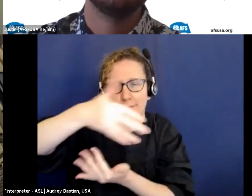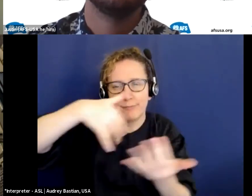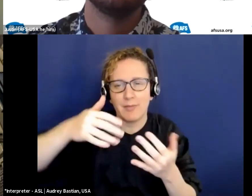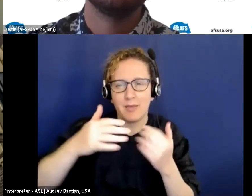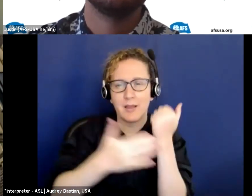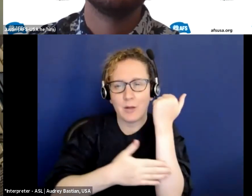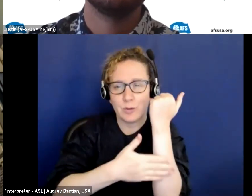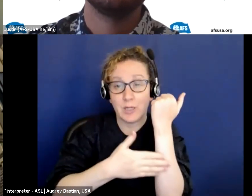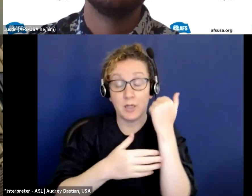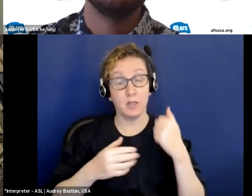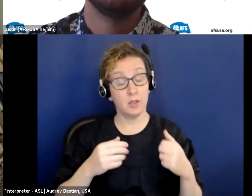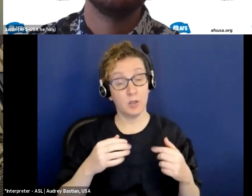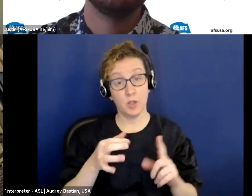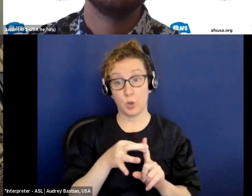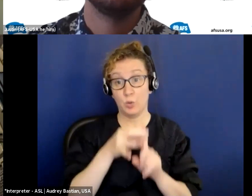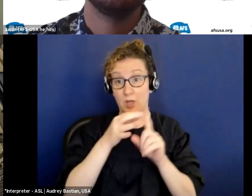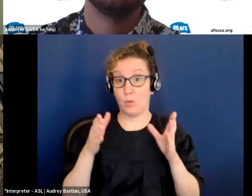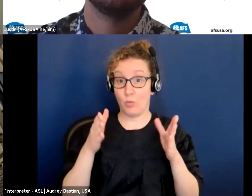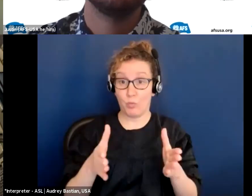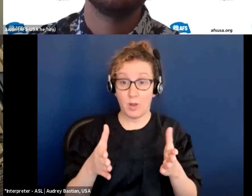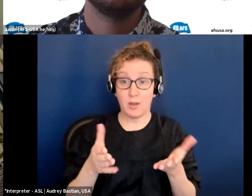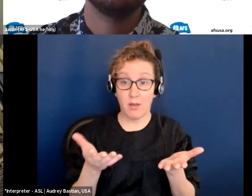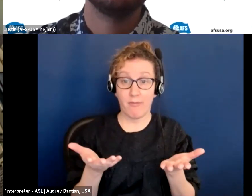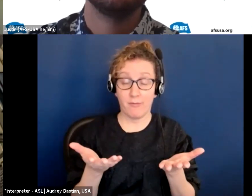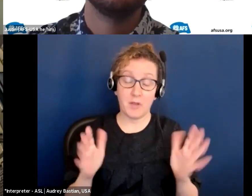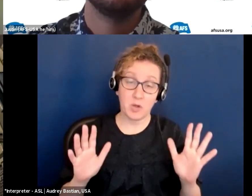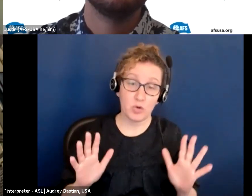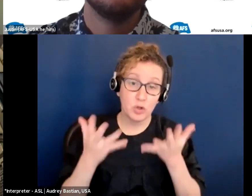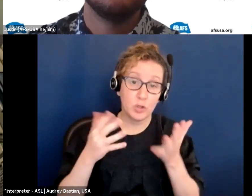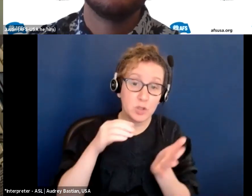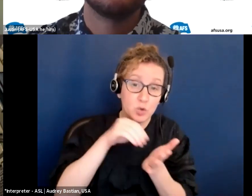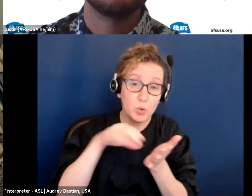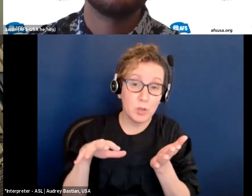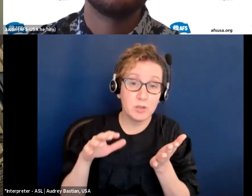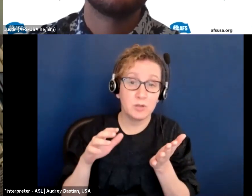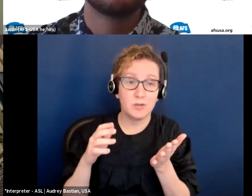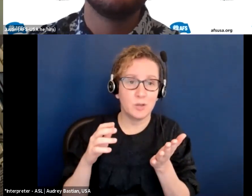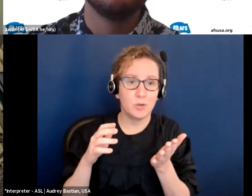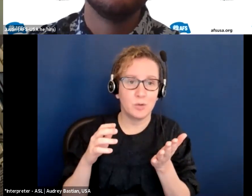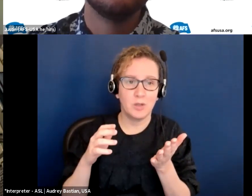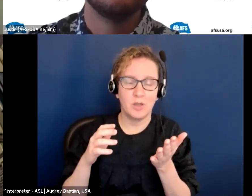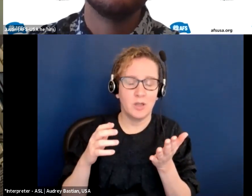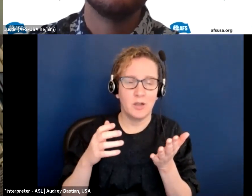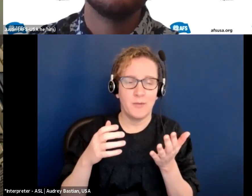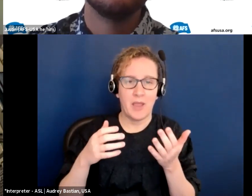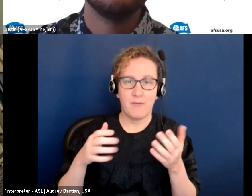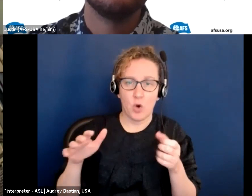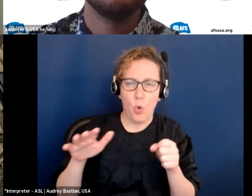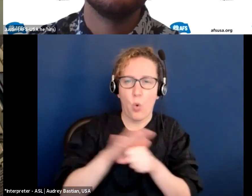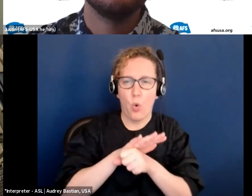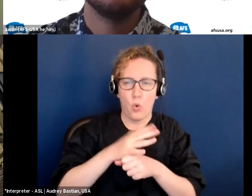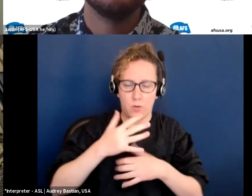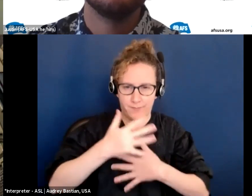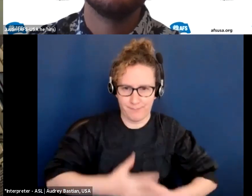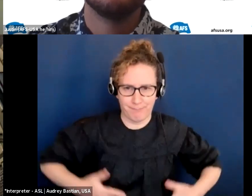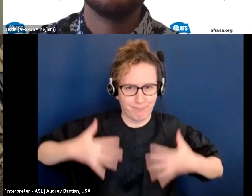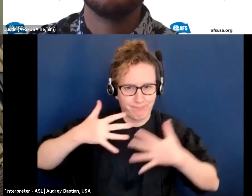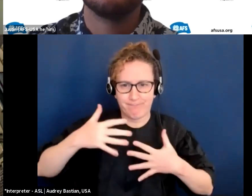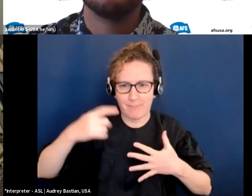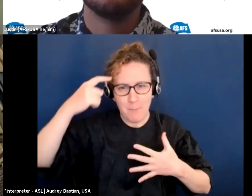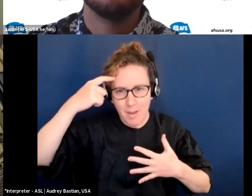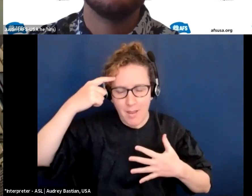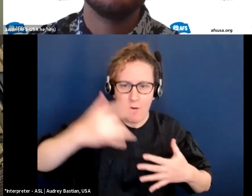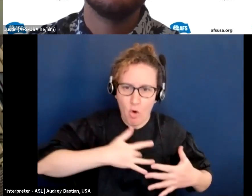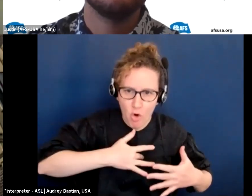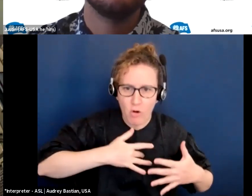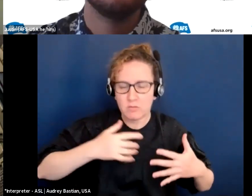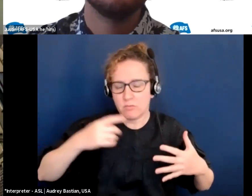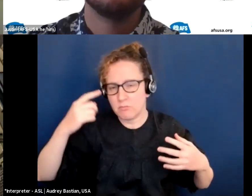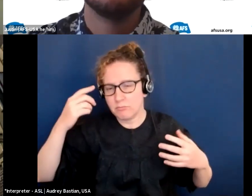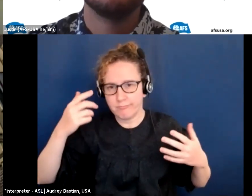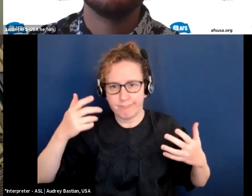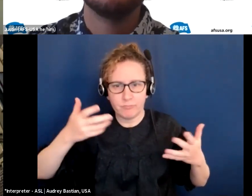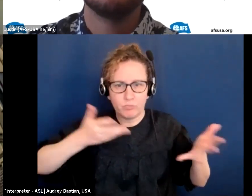unique way of encouraging students to bring and immerse their whole selves. That being